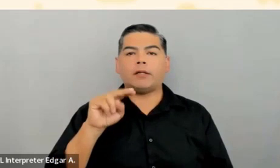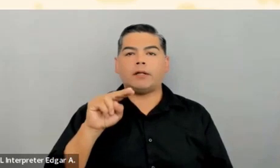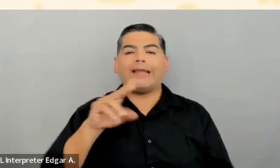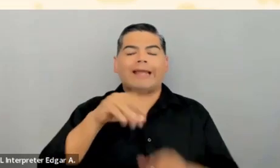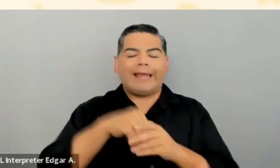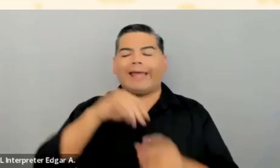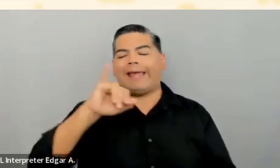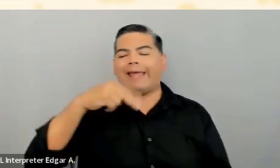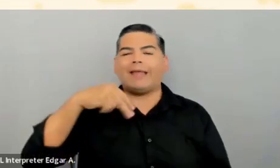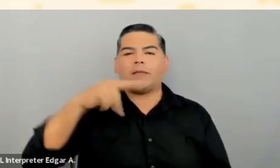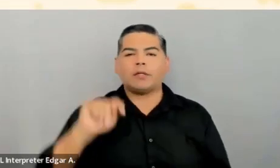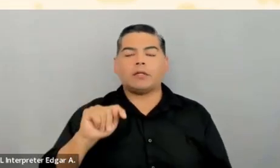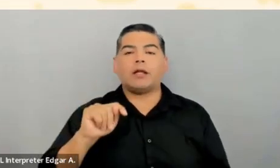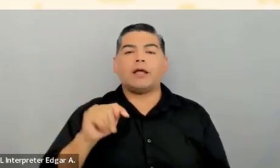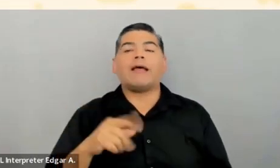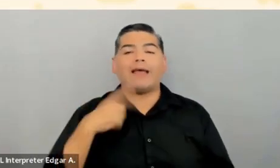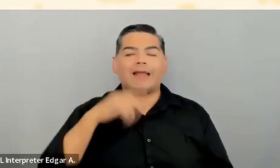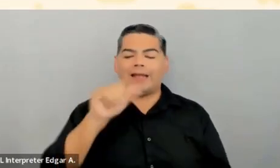that are an anchor must behave as they are supposed to.